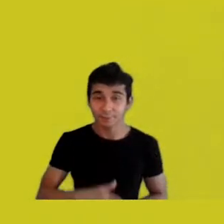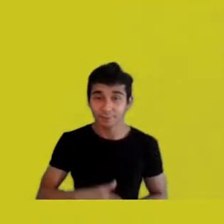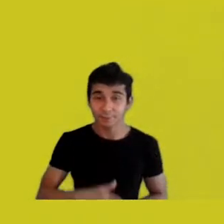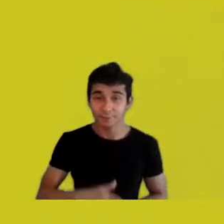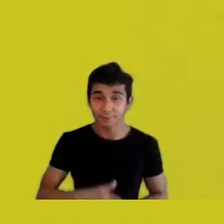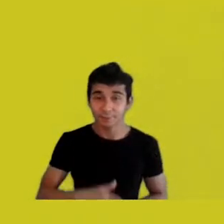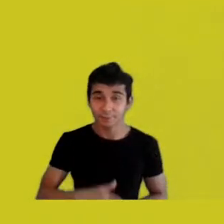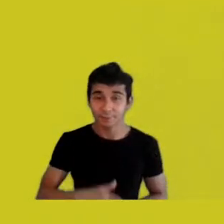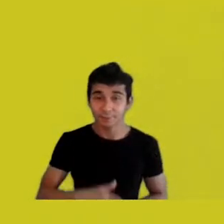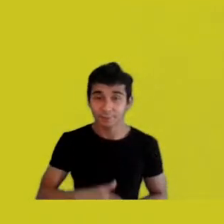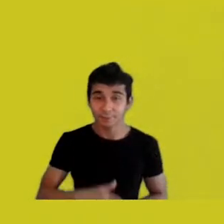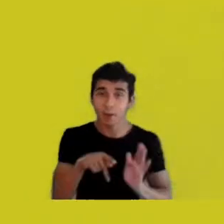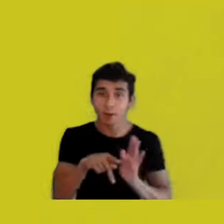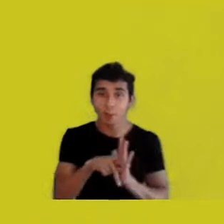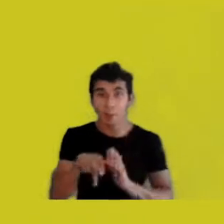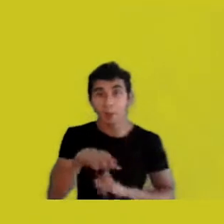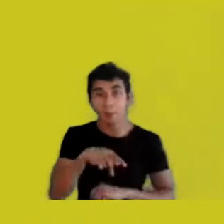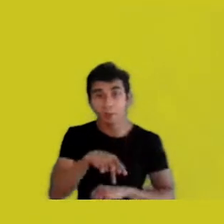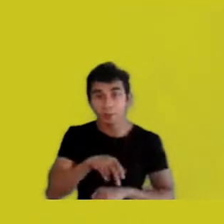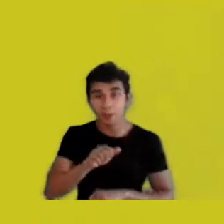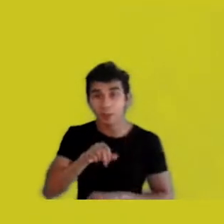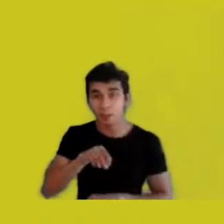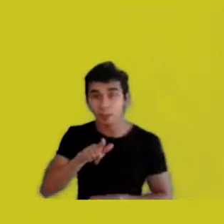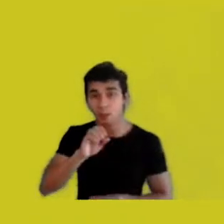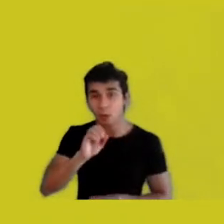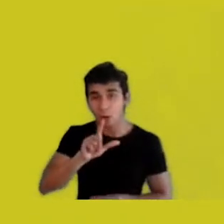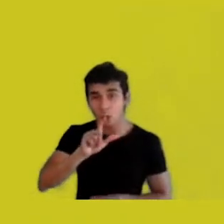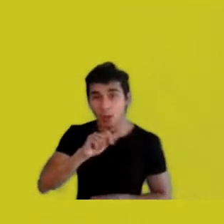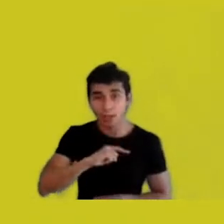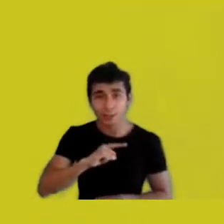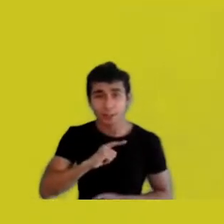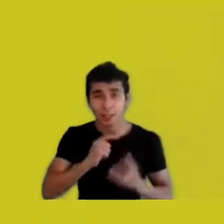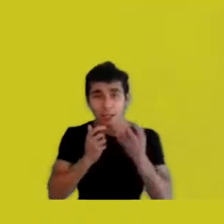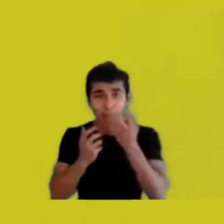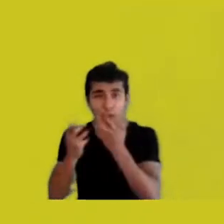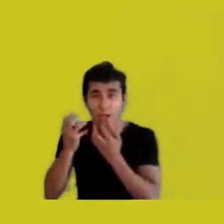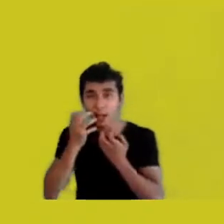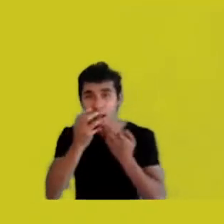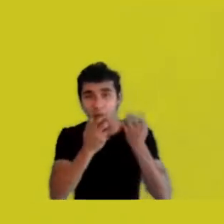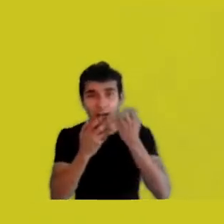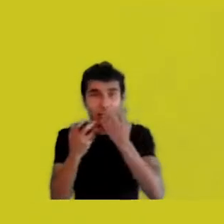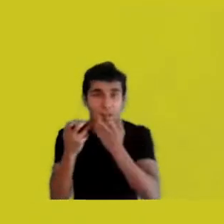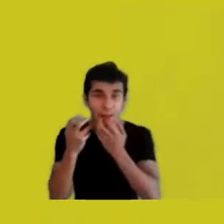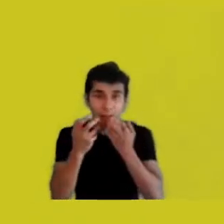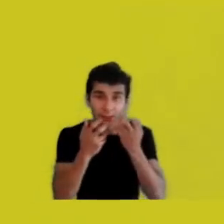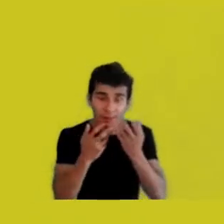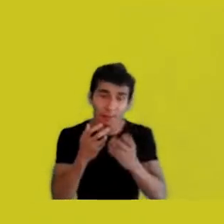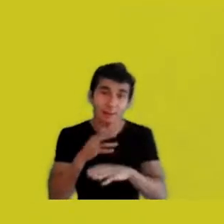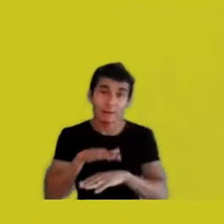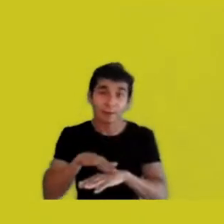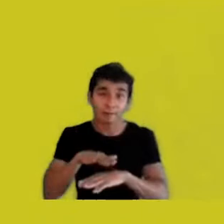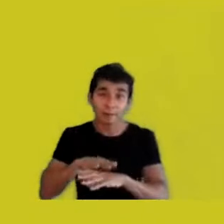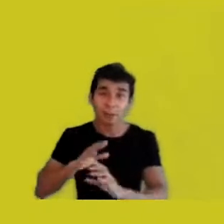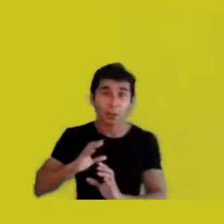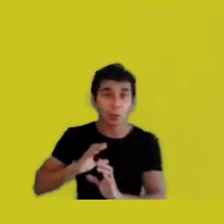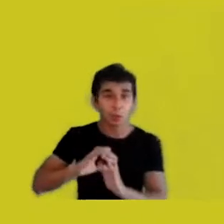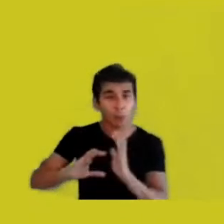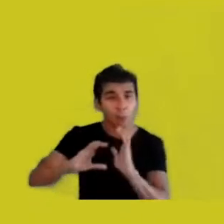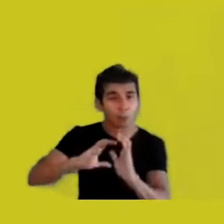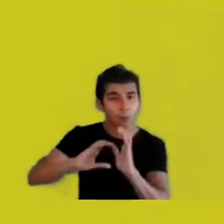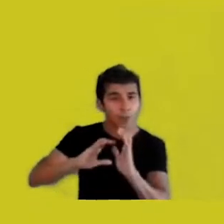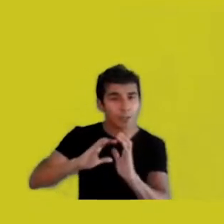and invites us to a communication with these other world dimensions.